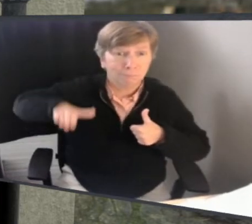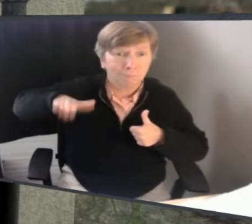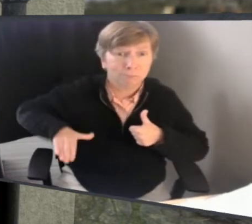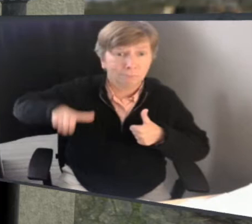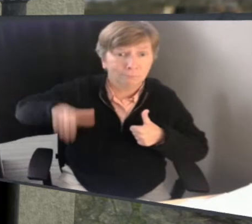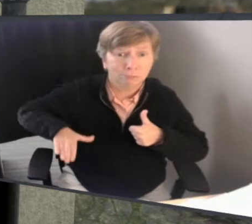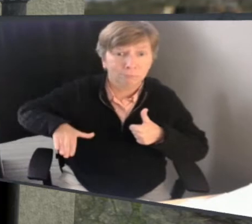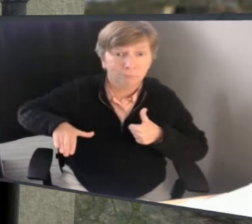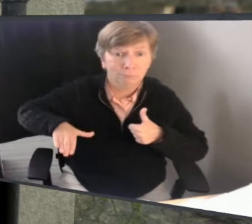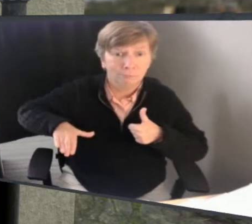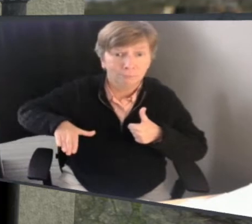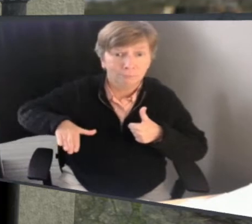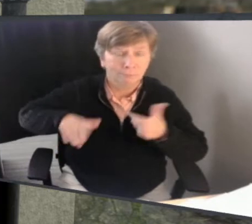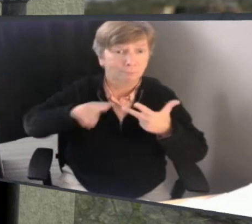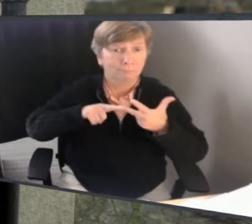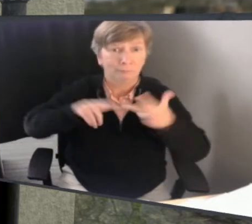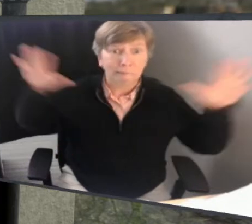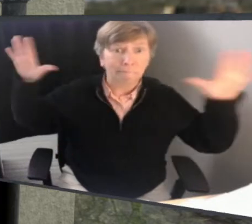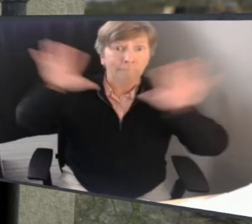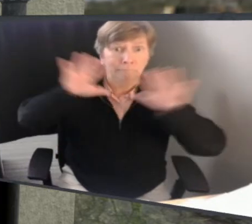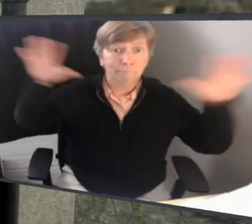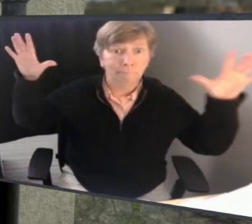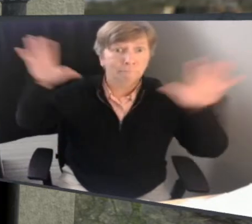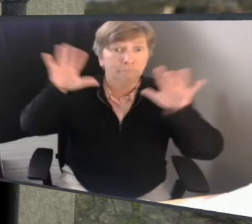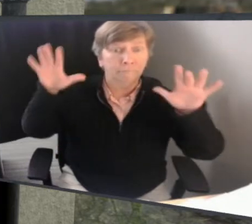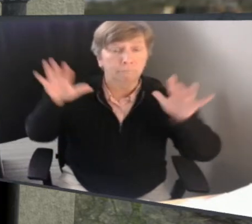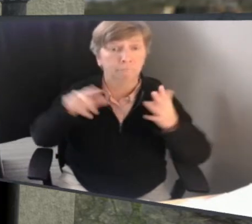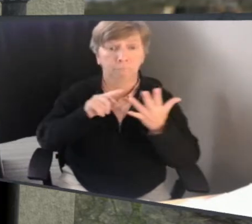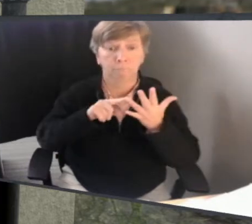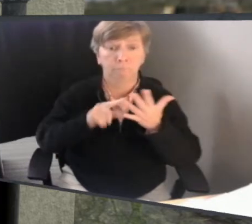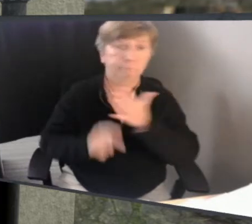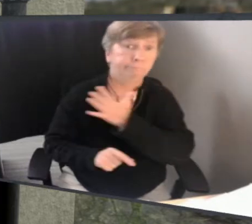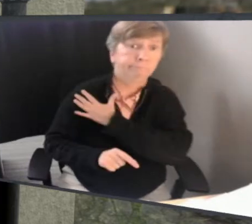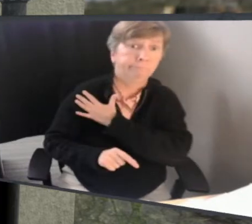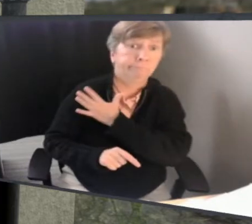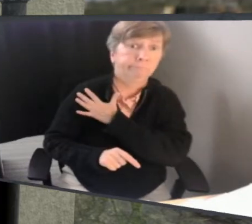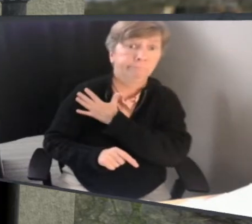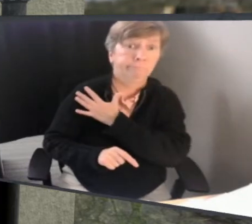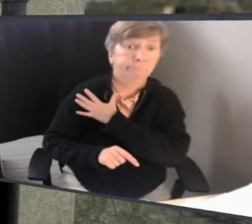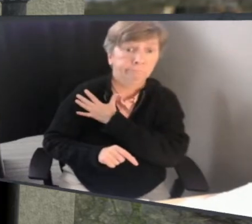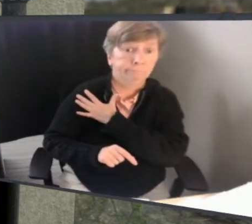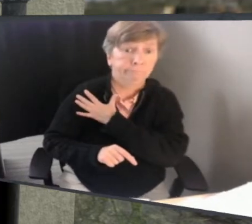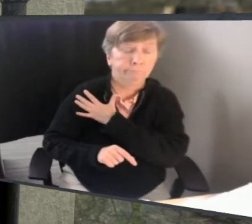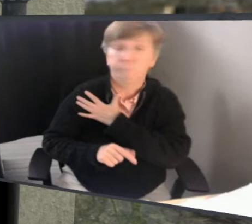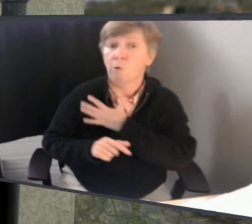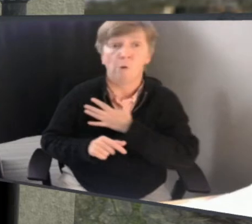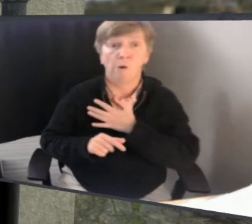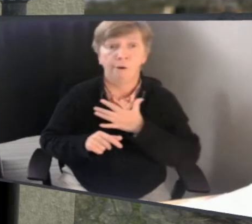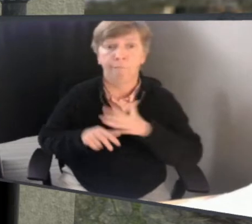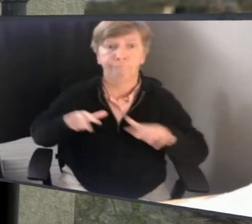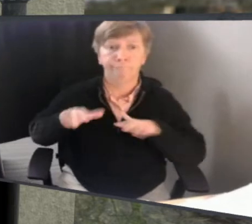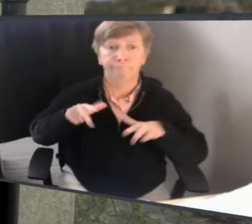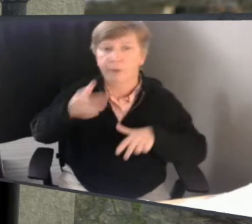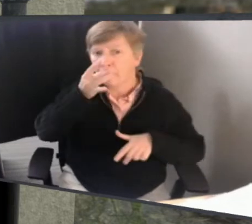someone else's attention, they typically will bang on a table, or wave their hands, or tap the other